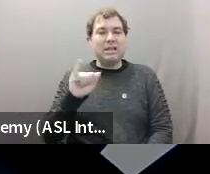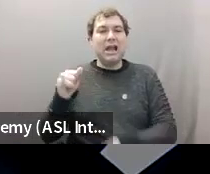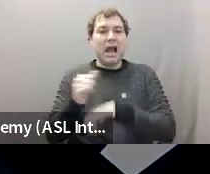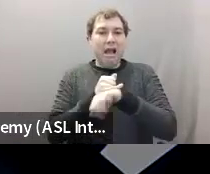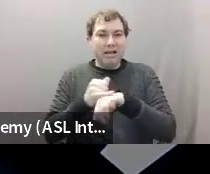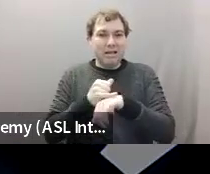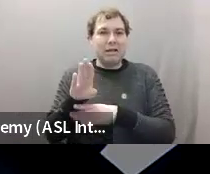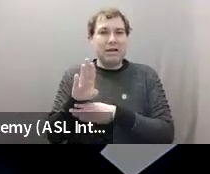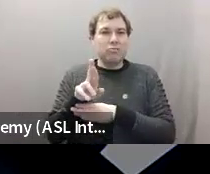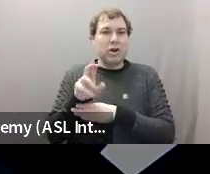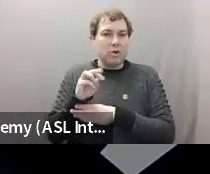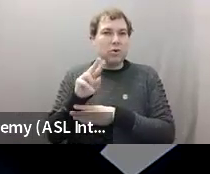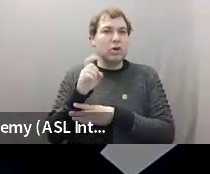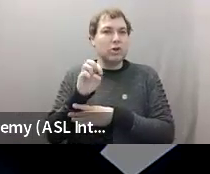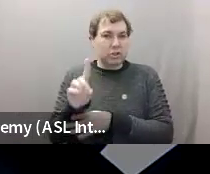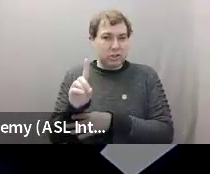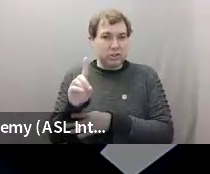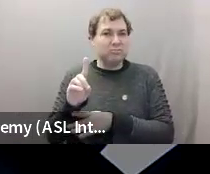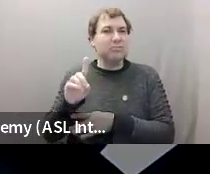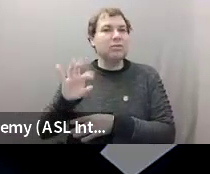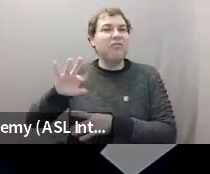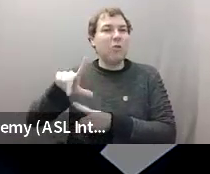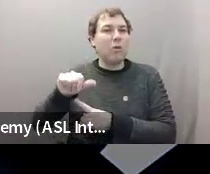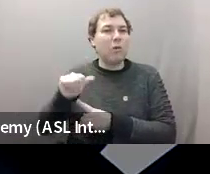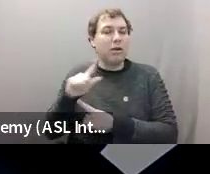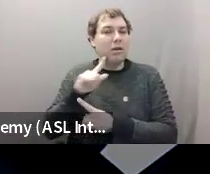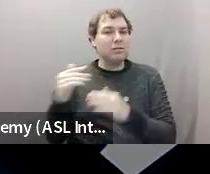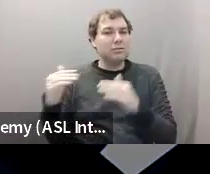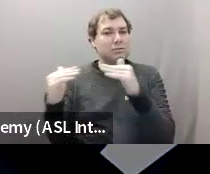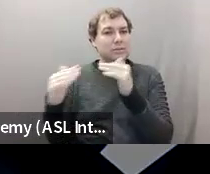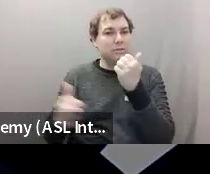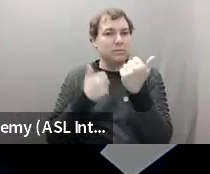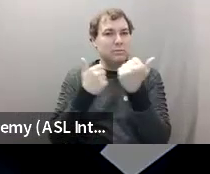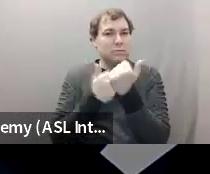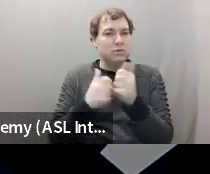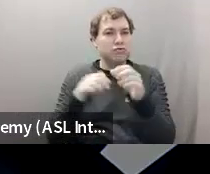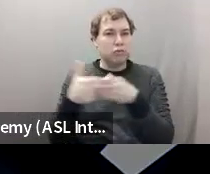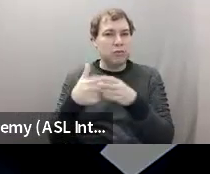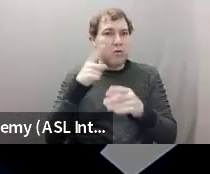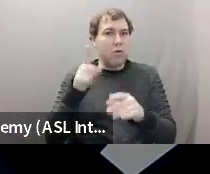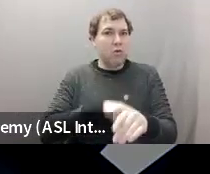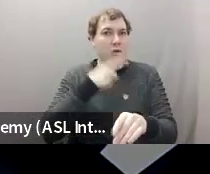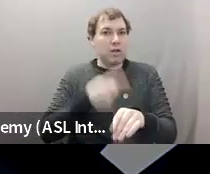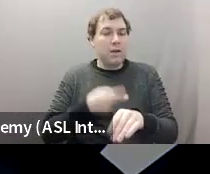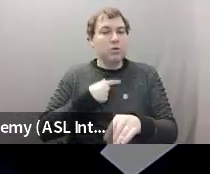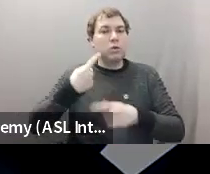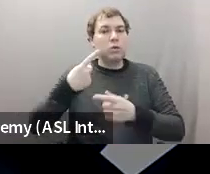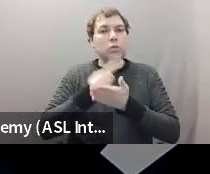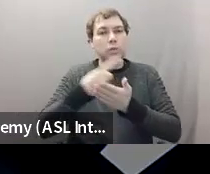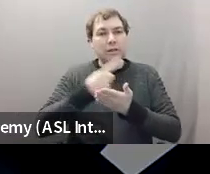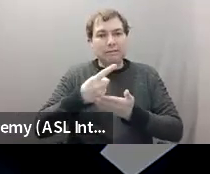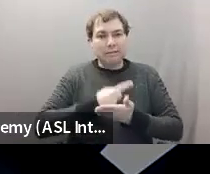Christinne Gray: And I actually, I've been doing peer support groups for a long time I do. Weekly peer support groups.